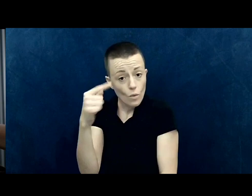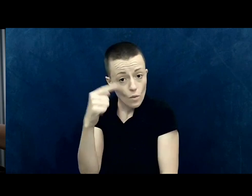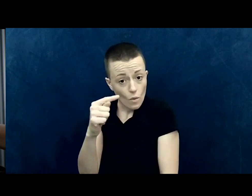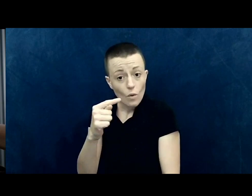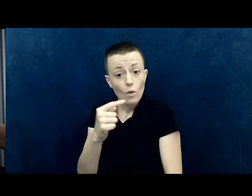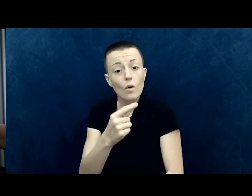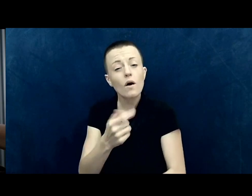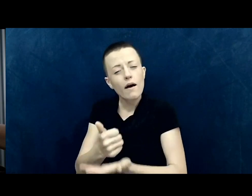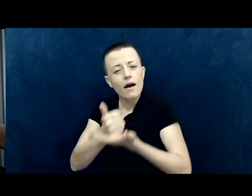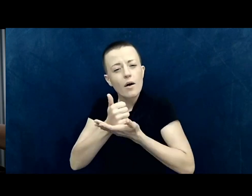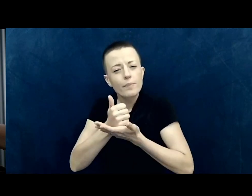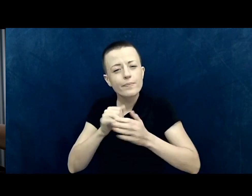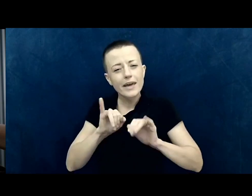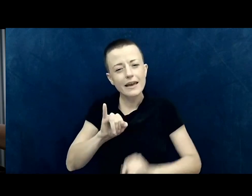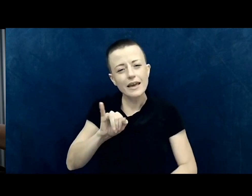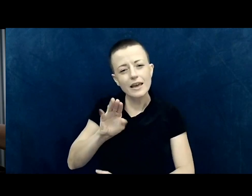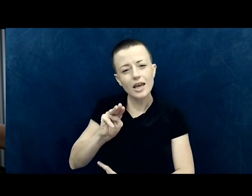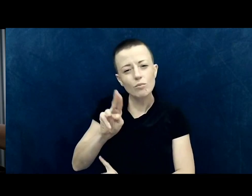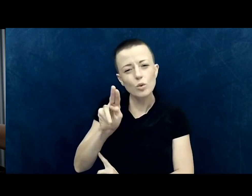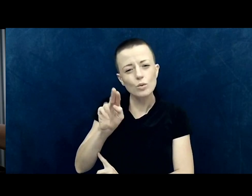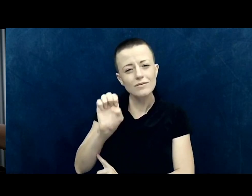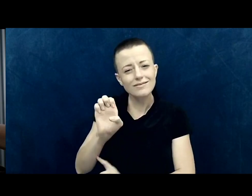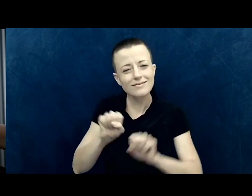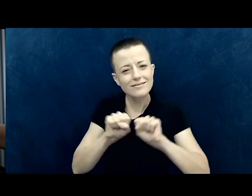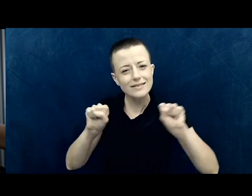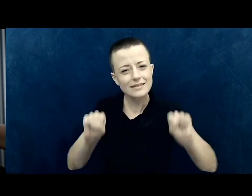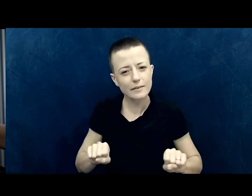Vaccines work by preparing your immune system to recognize